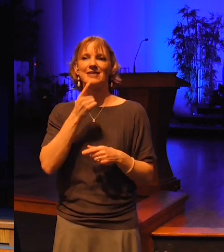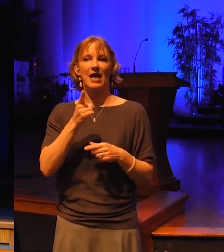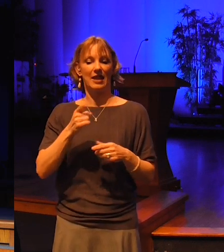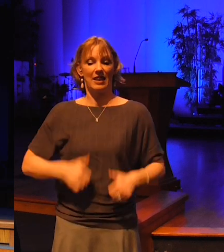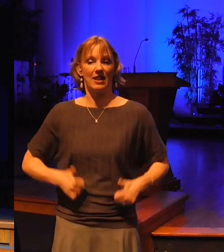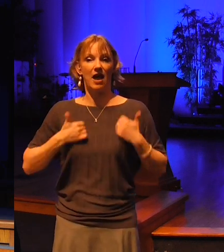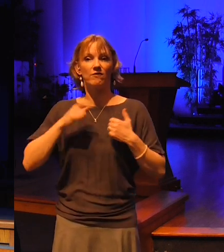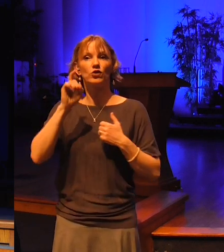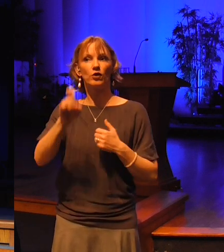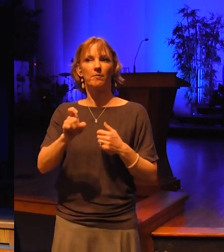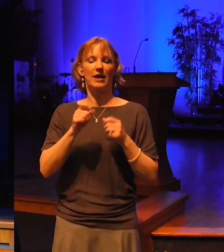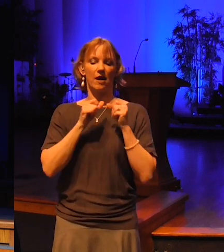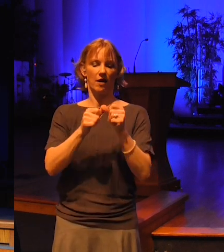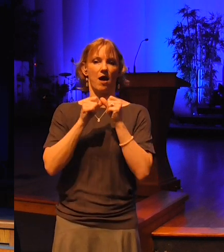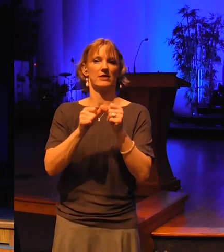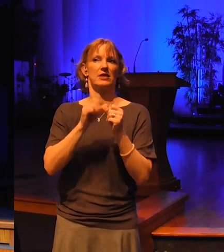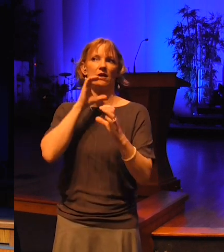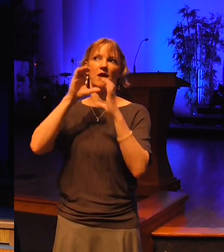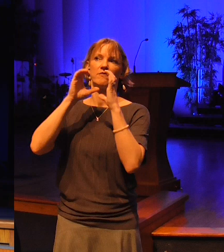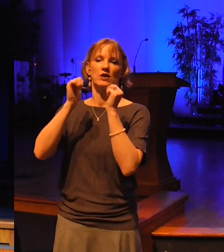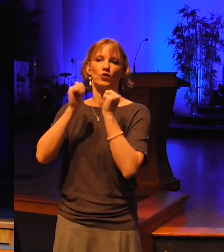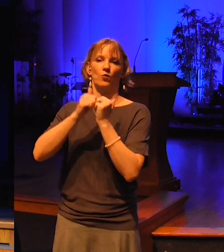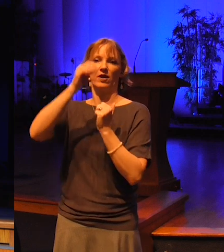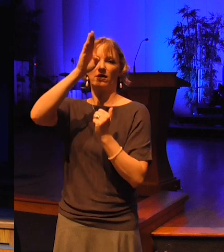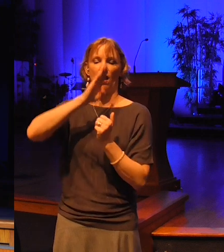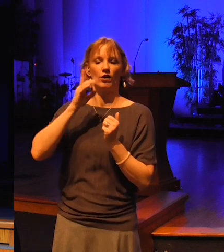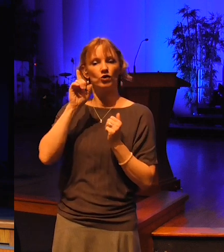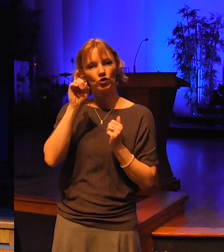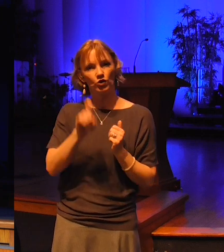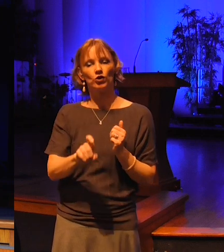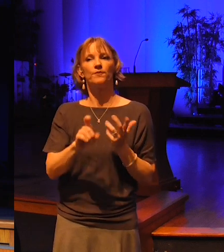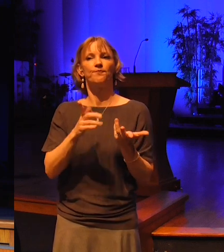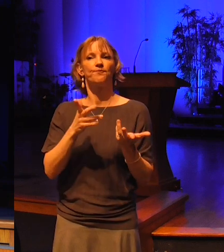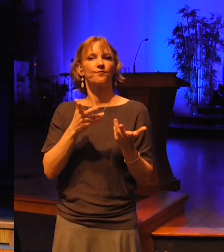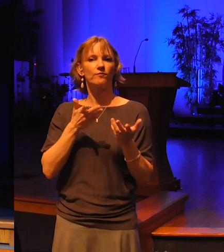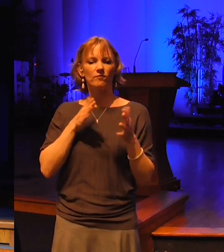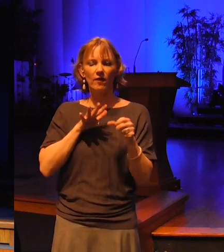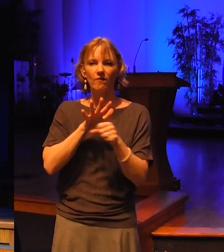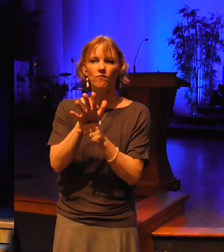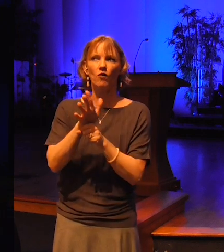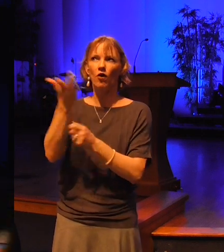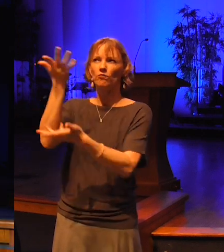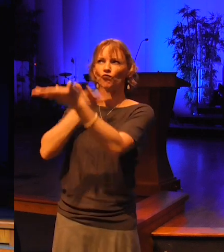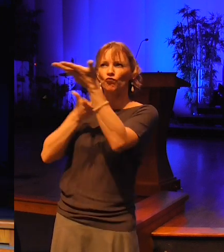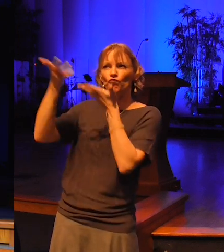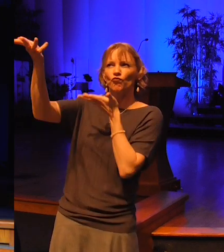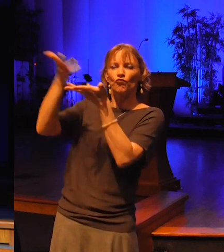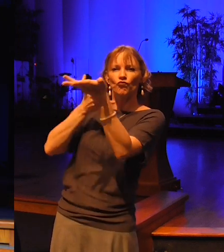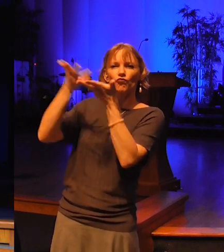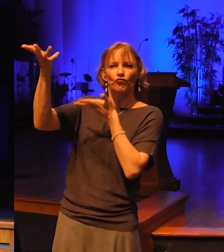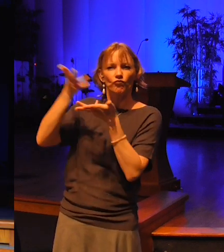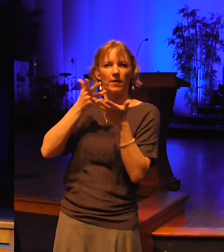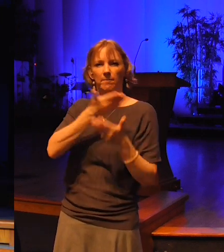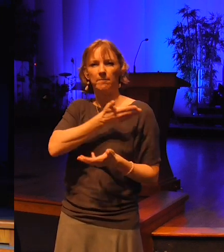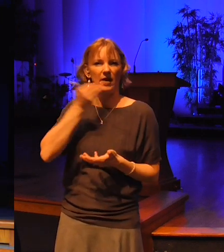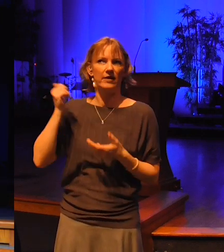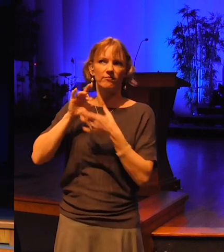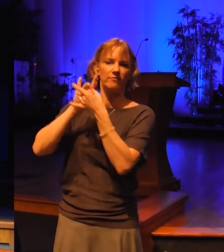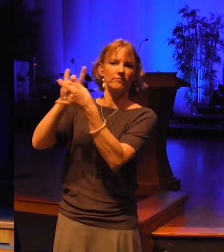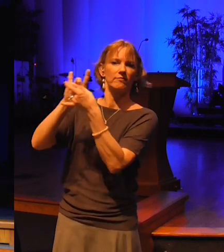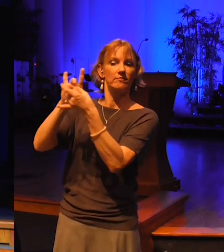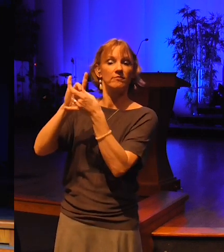God fully in reciprocity having the best rapport and by practicing that presence we